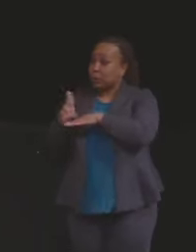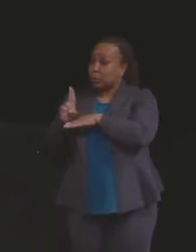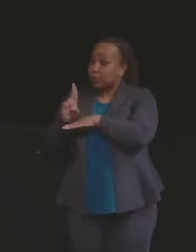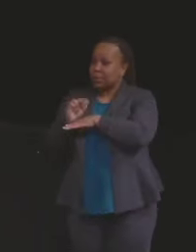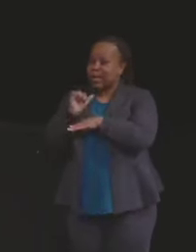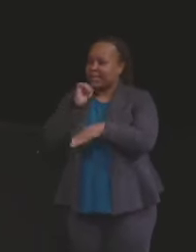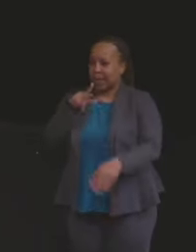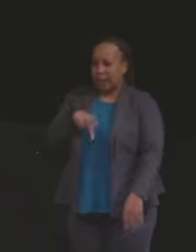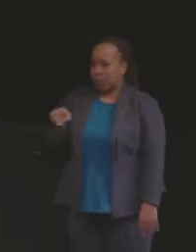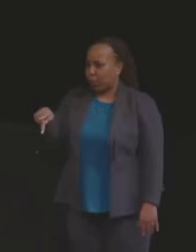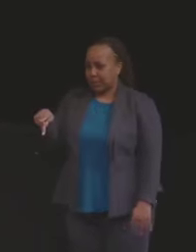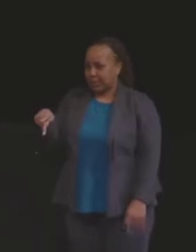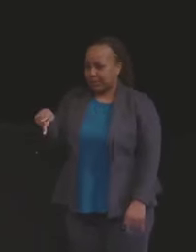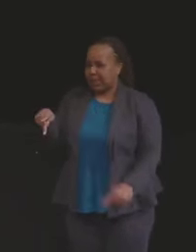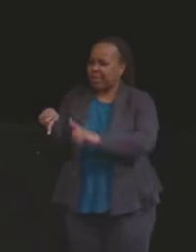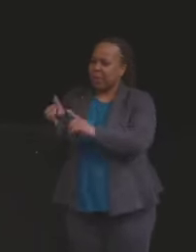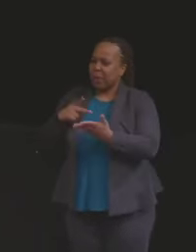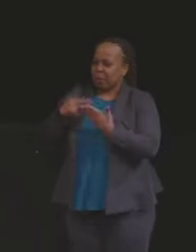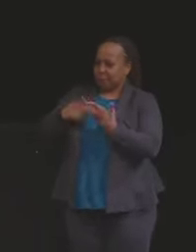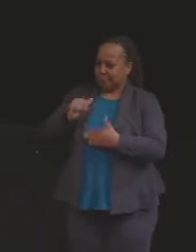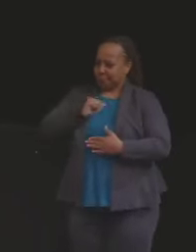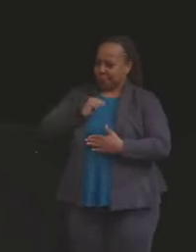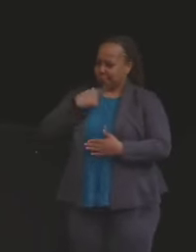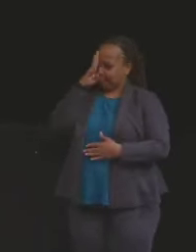is not PowerPoint, it's a program that I built myself